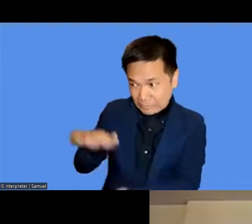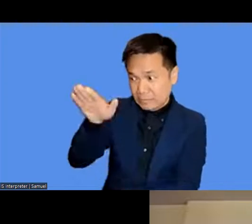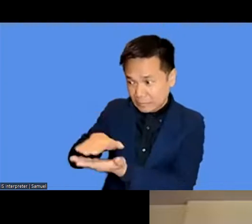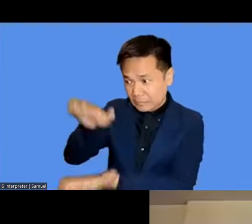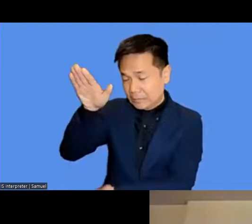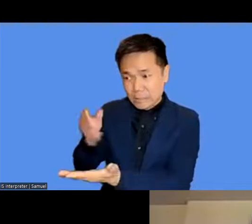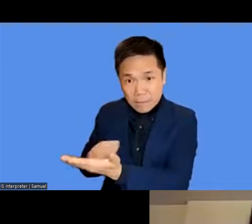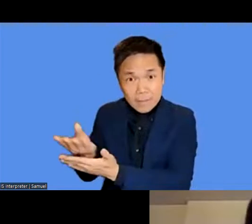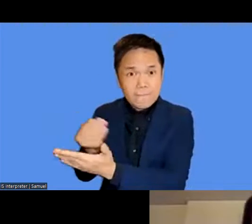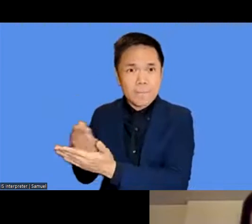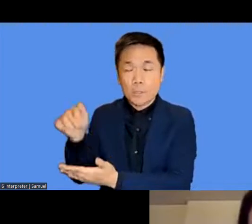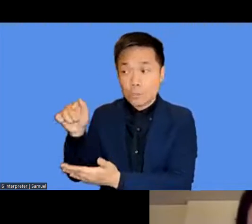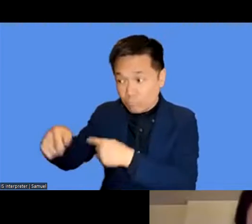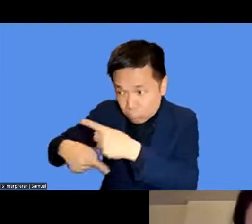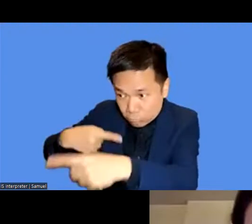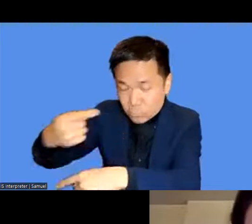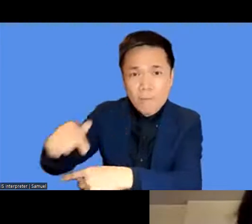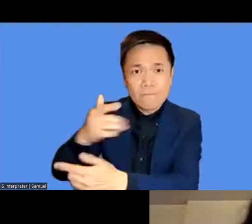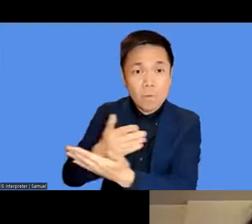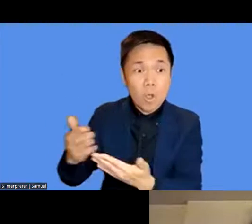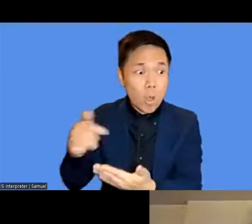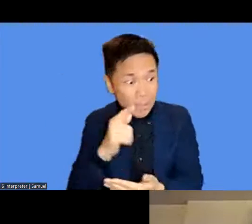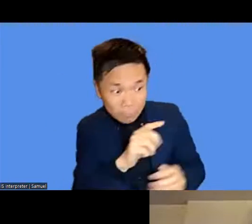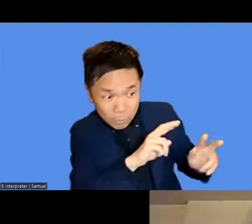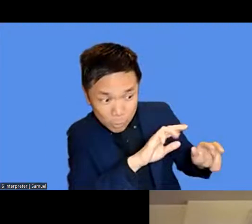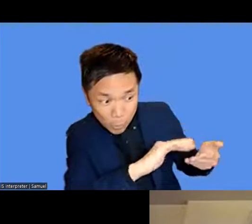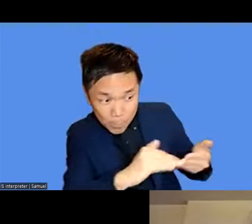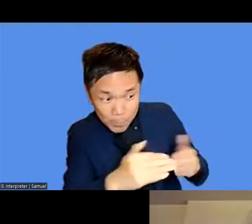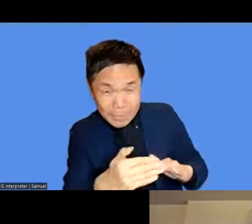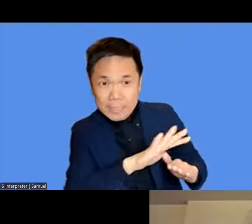and safety for certain communities at risk is also very important.